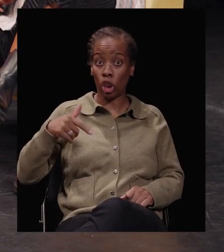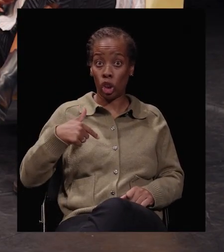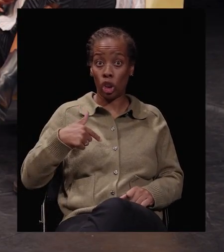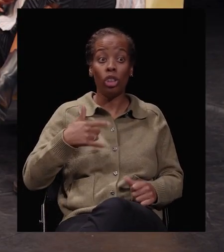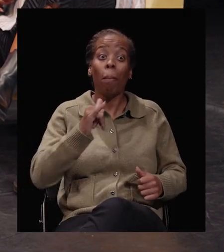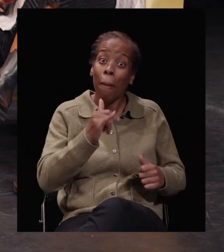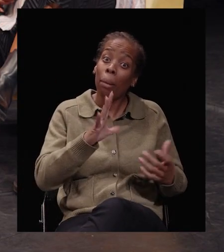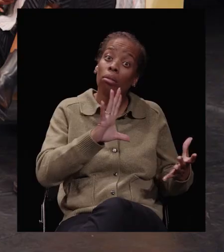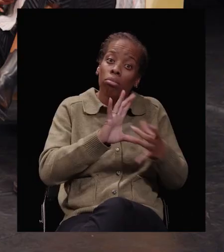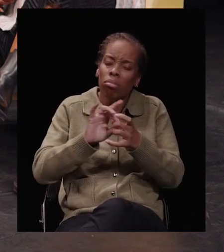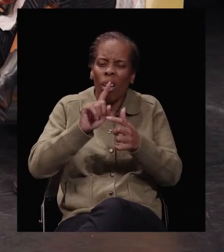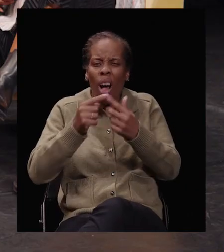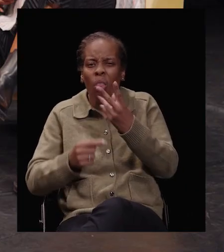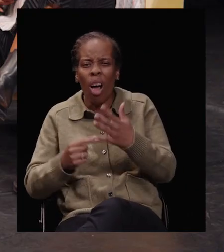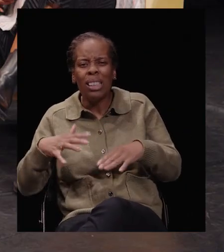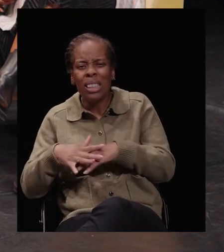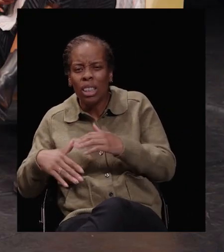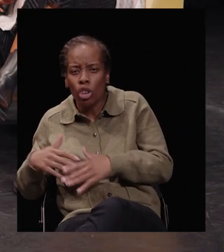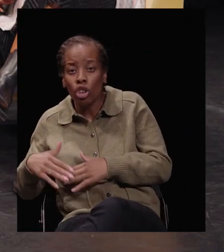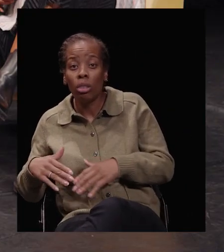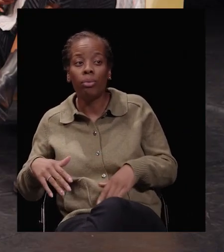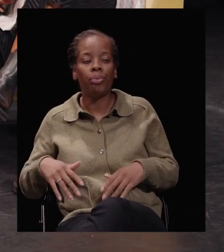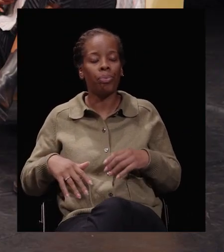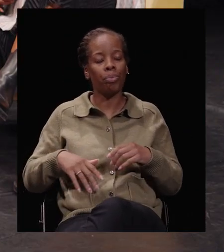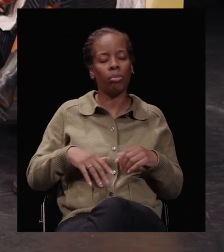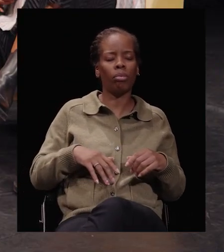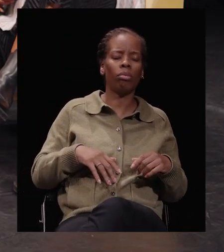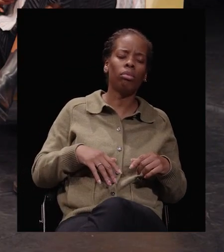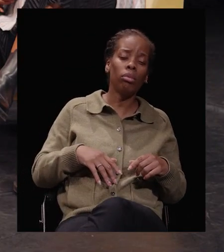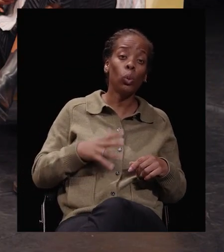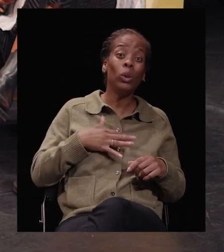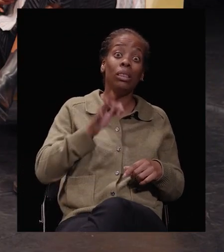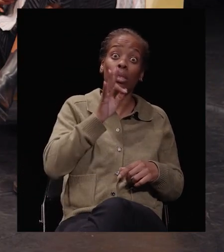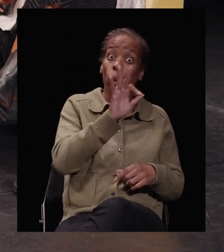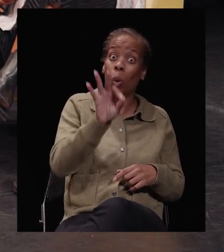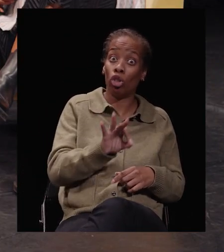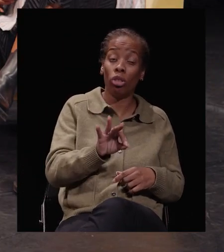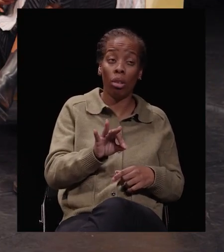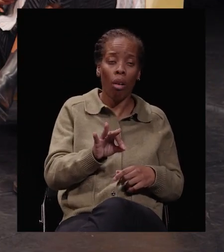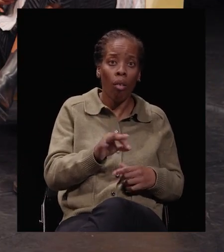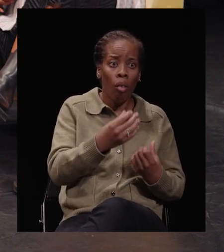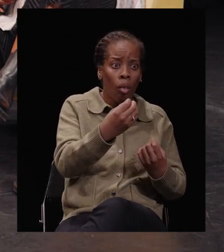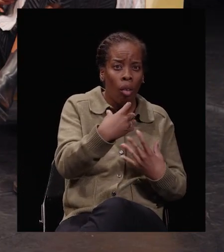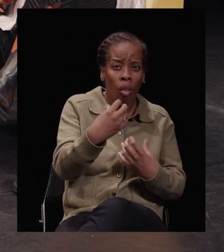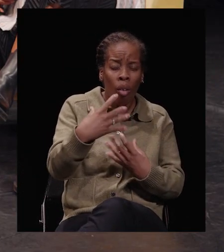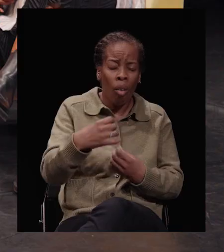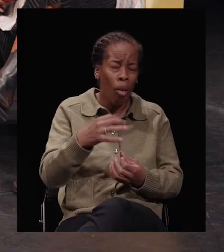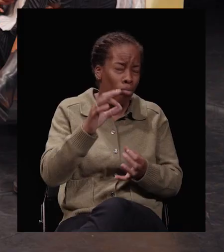with other aspects but, of your identity, sorry. And I think there's some really brilliant examples of where people have gone,